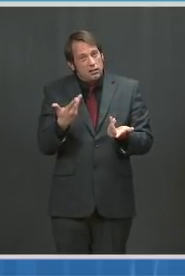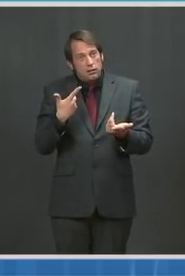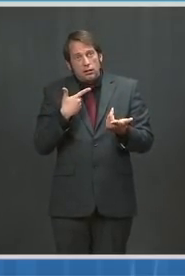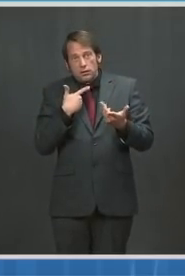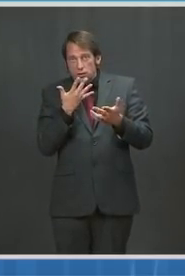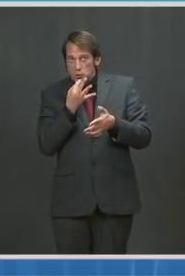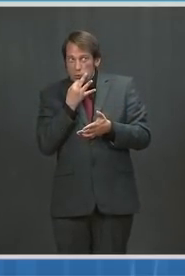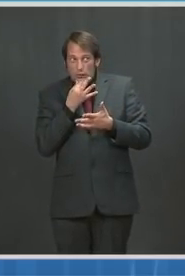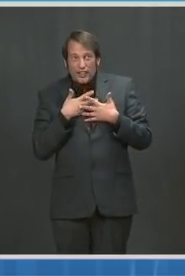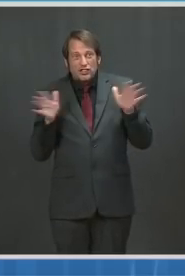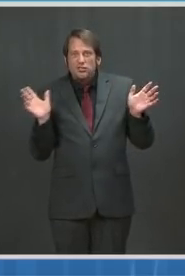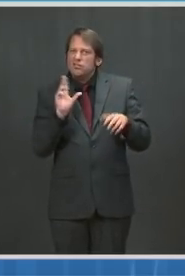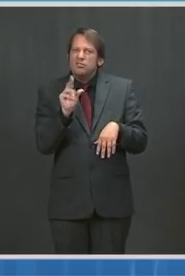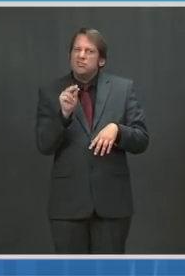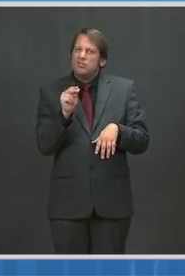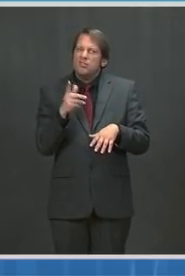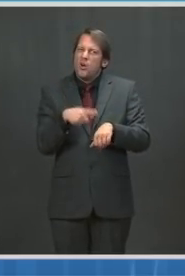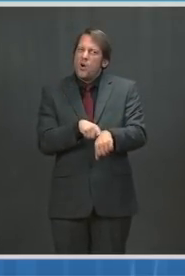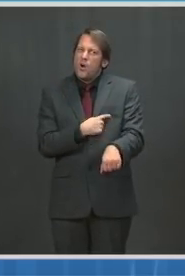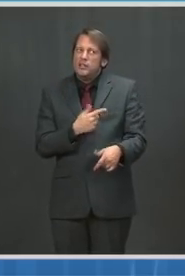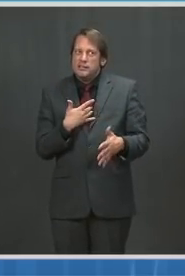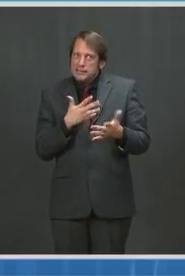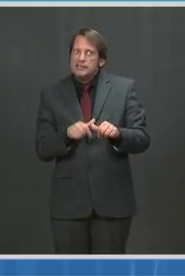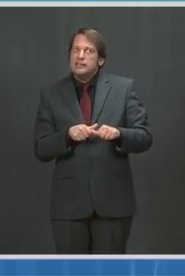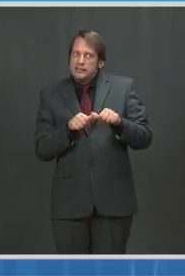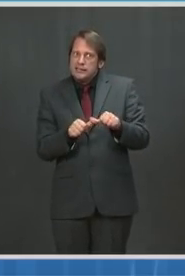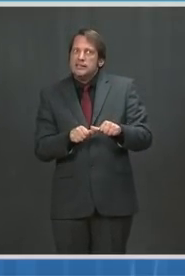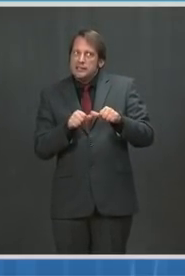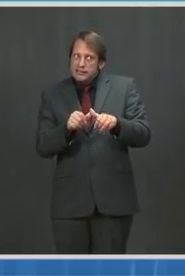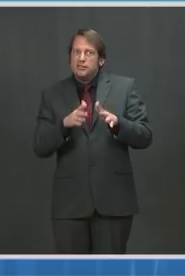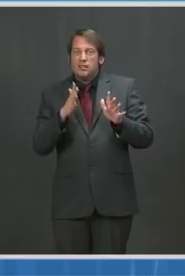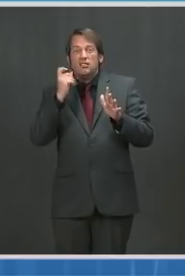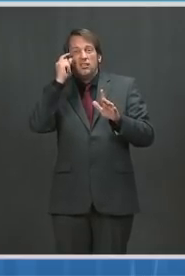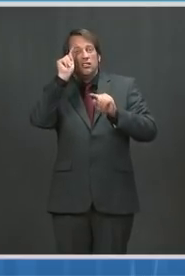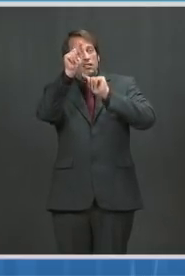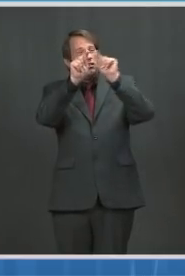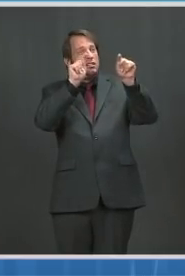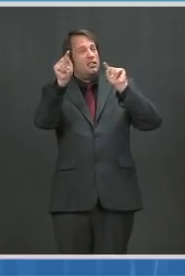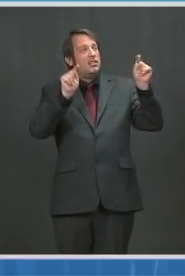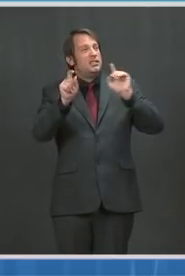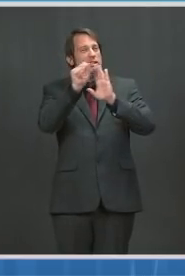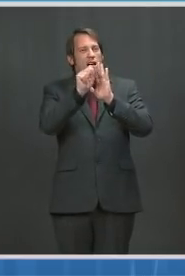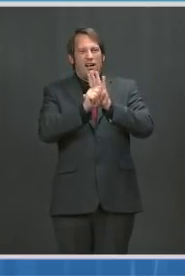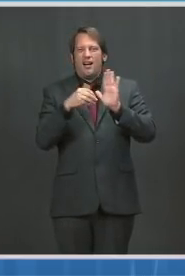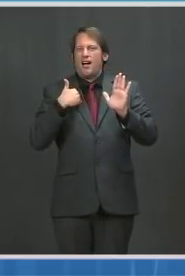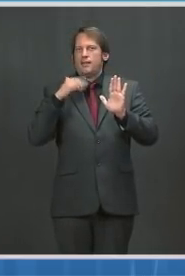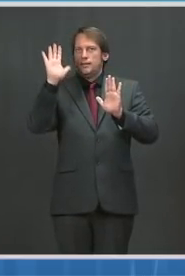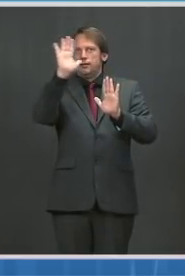to a place where each of our states has reached the number of vaccinations that the population can handle.